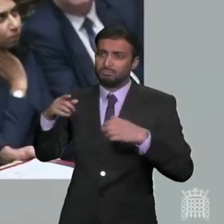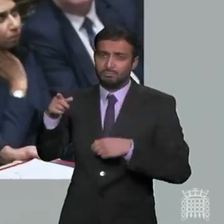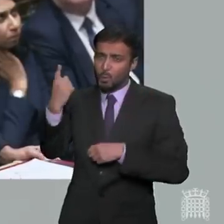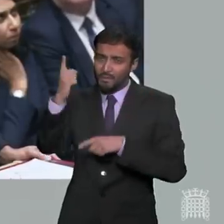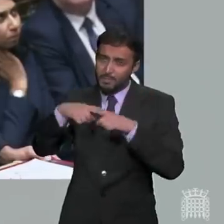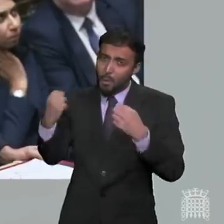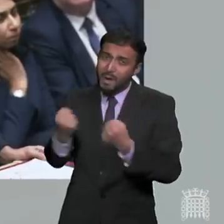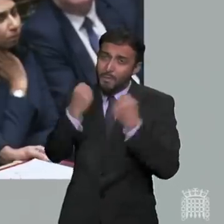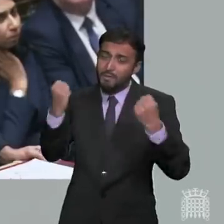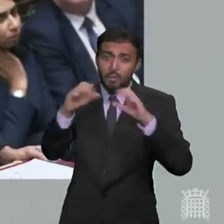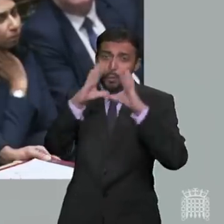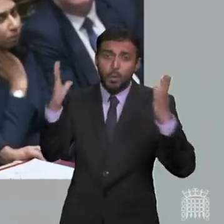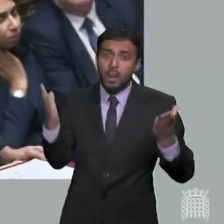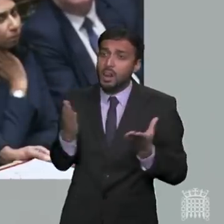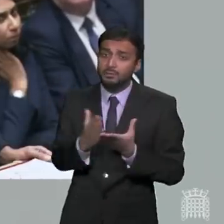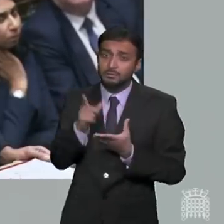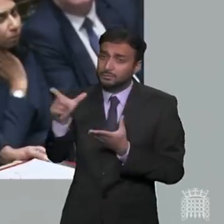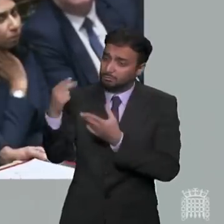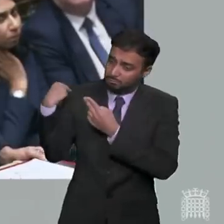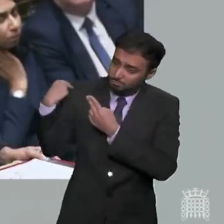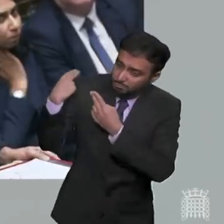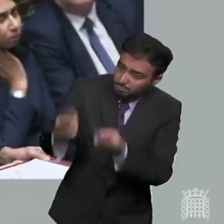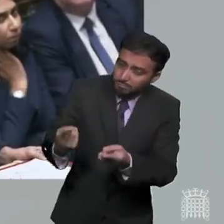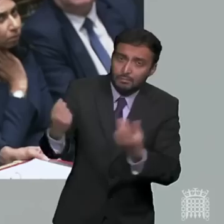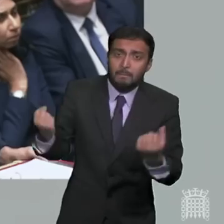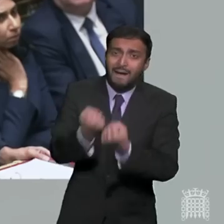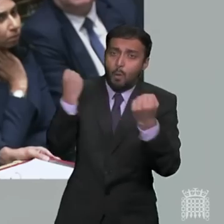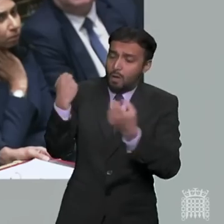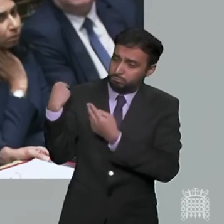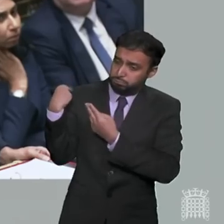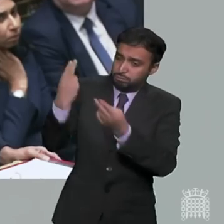I was pleased, very shortly after becoming Prime Minister, to be the first Prime Minister